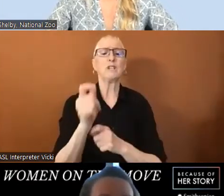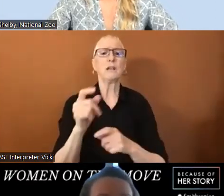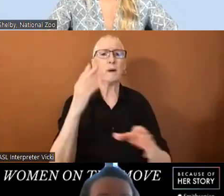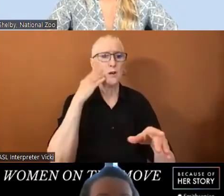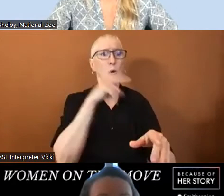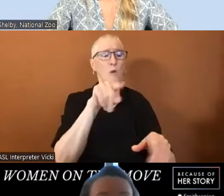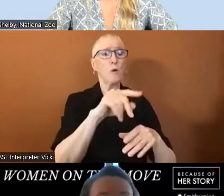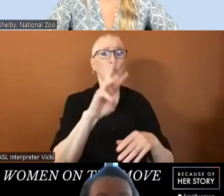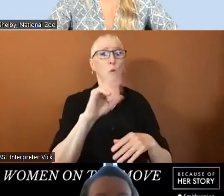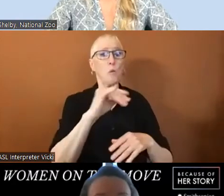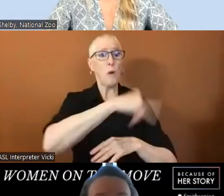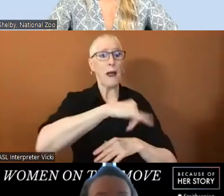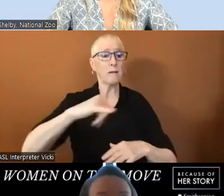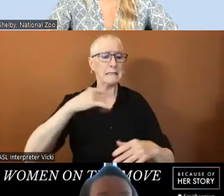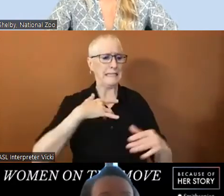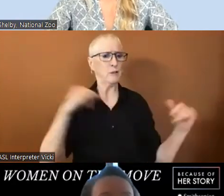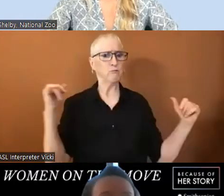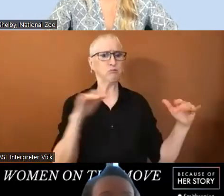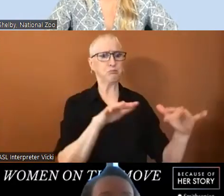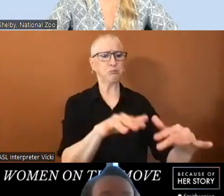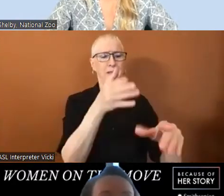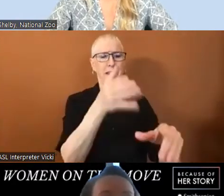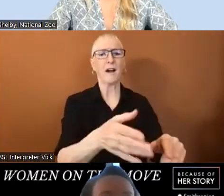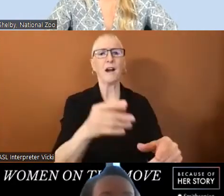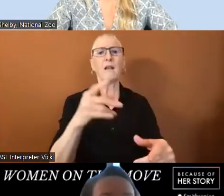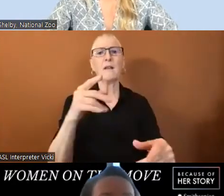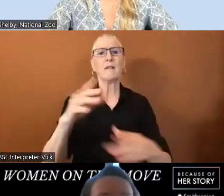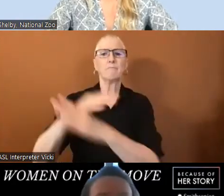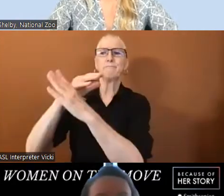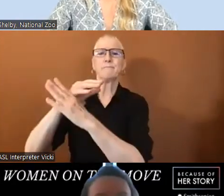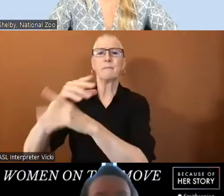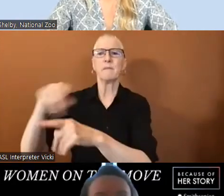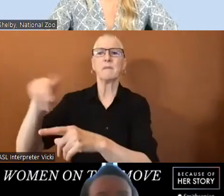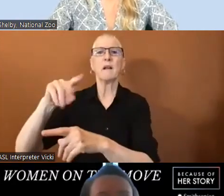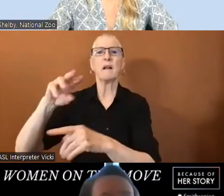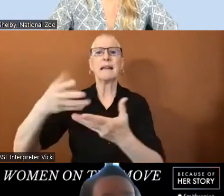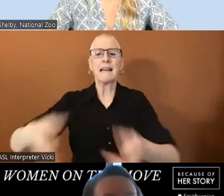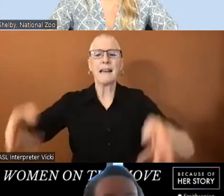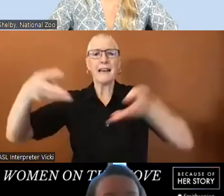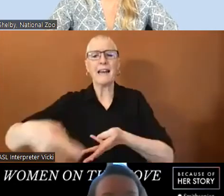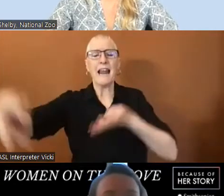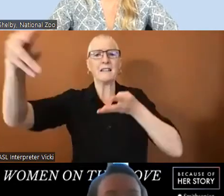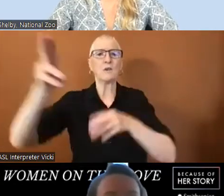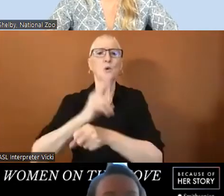in high numbers, reduce the likelihood of becoming entangled or struck by vessels.